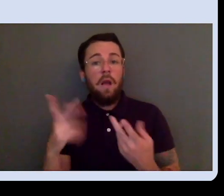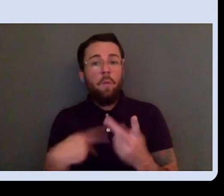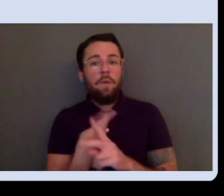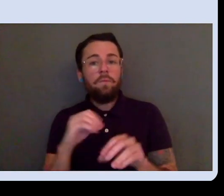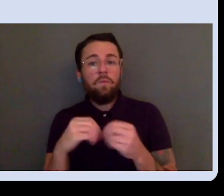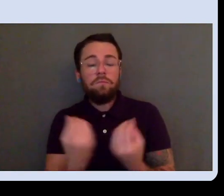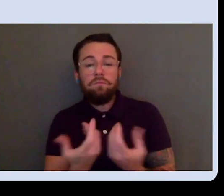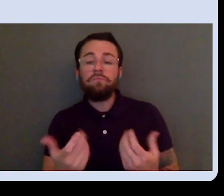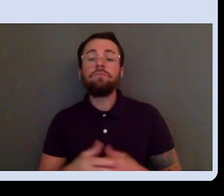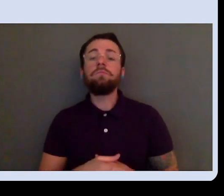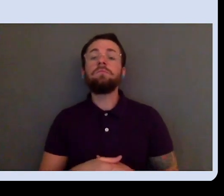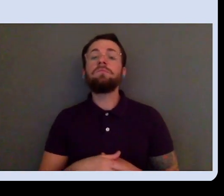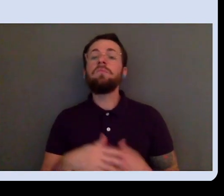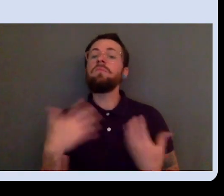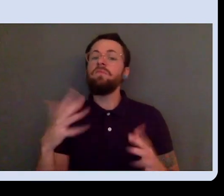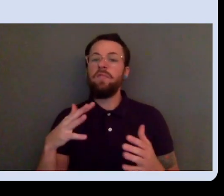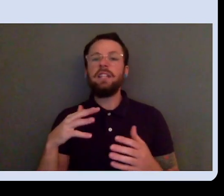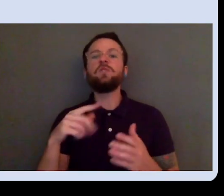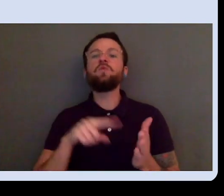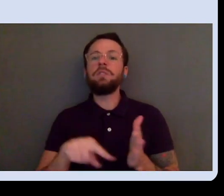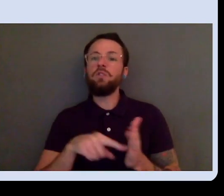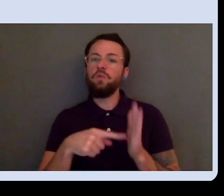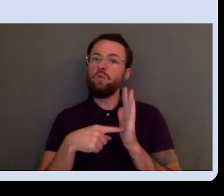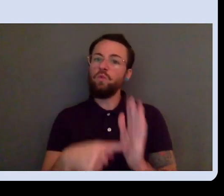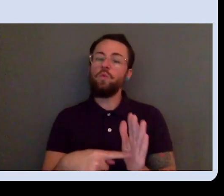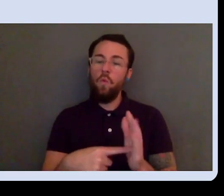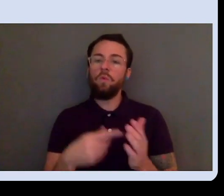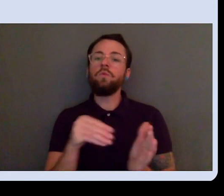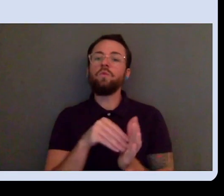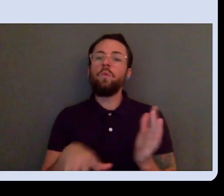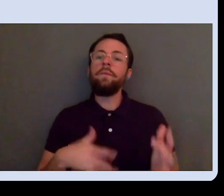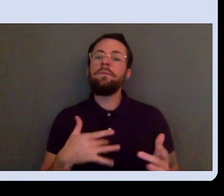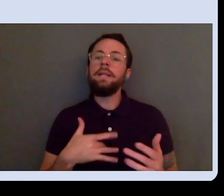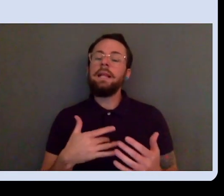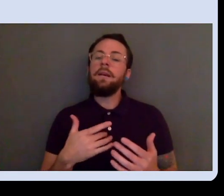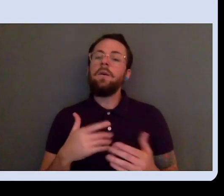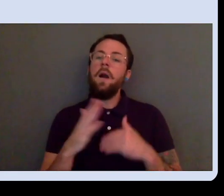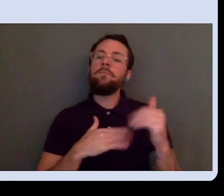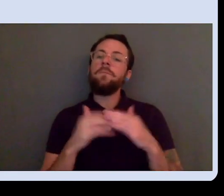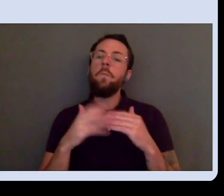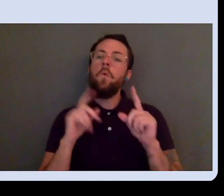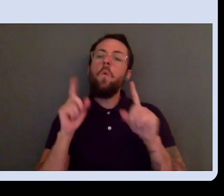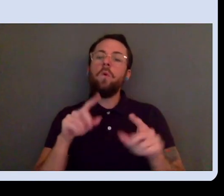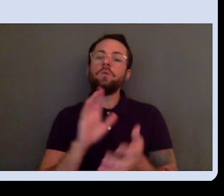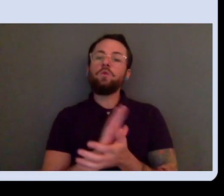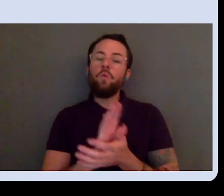Consider asking your school about the services they provide? What kind of organizations are at your school?